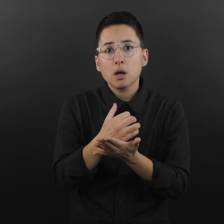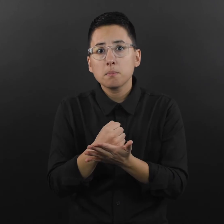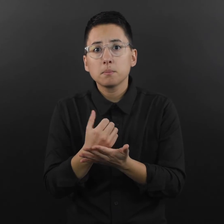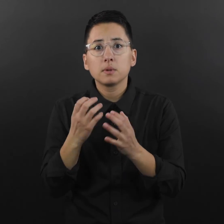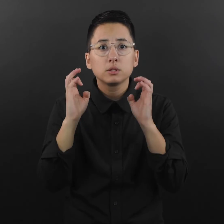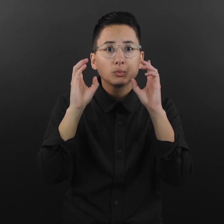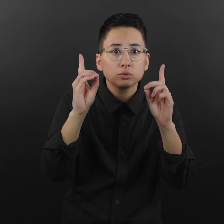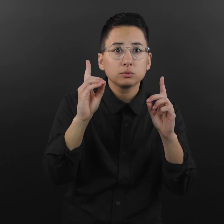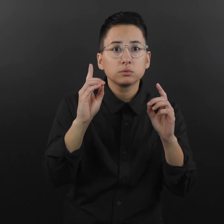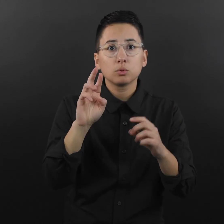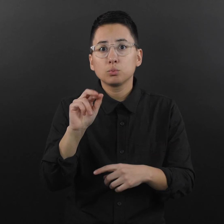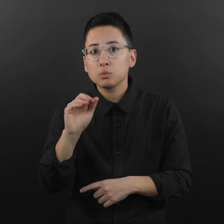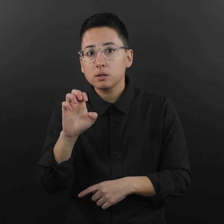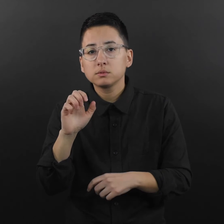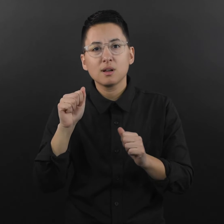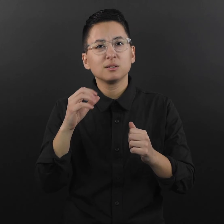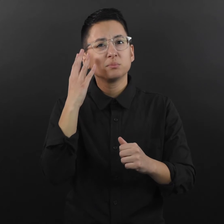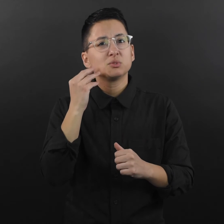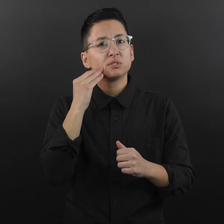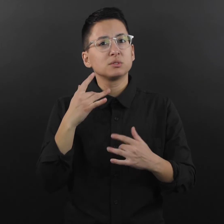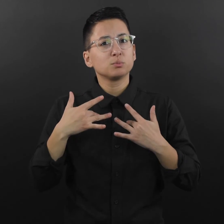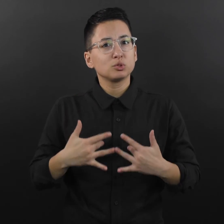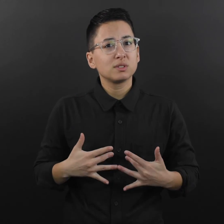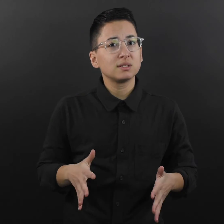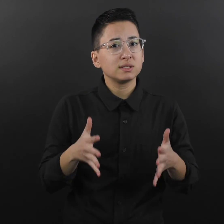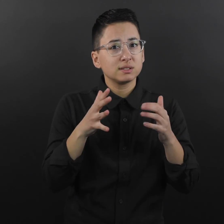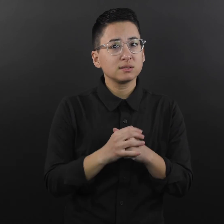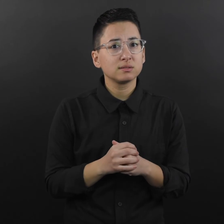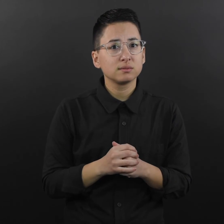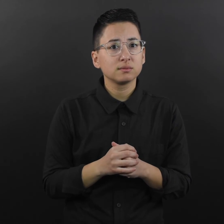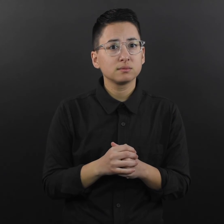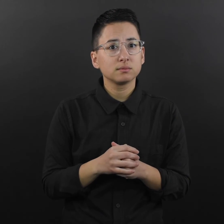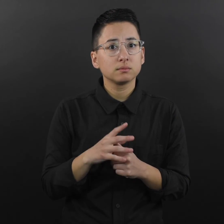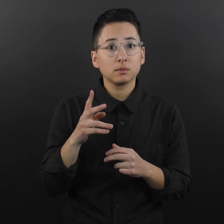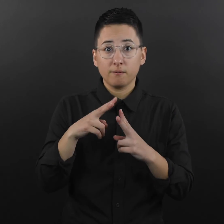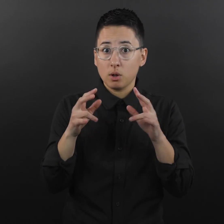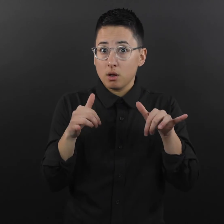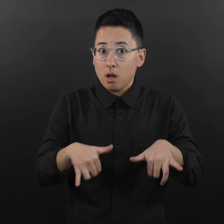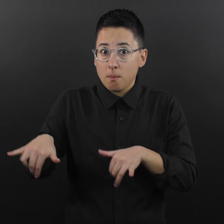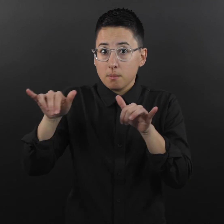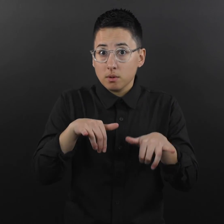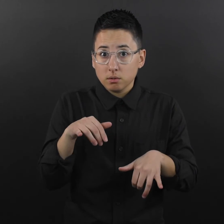education, and race can experience depression and anxiety. Even though it is common, it is very